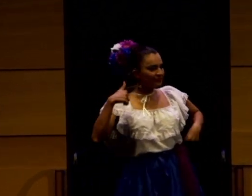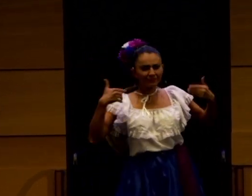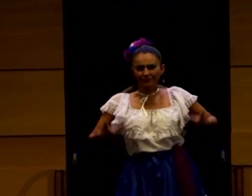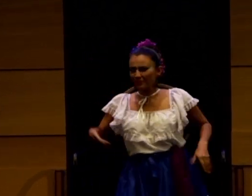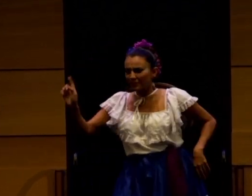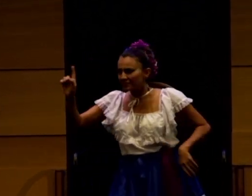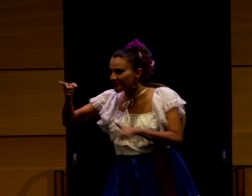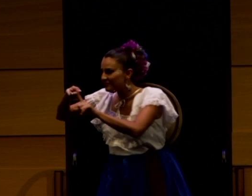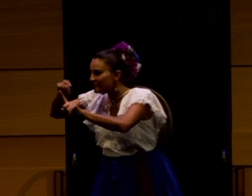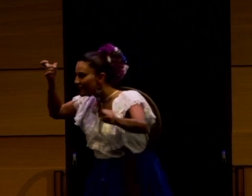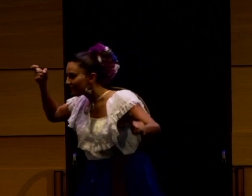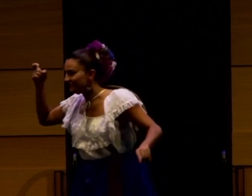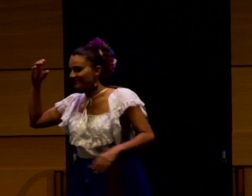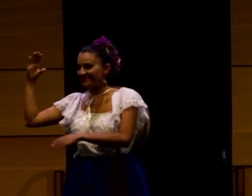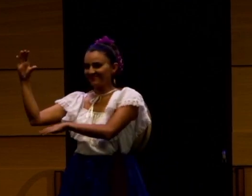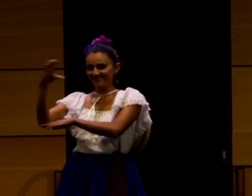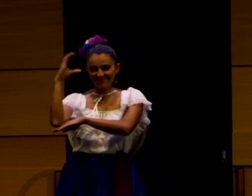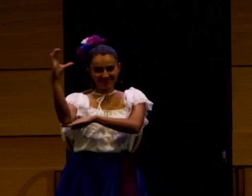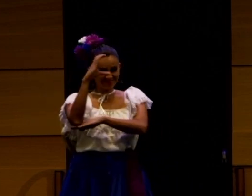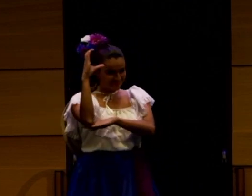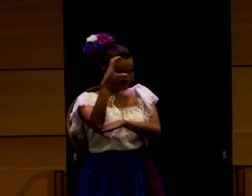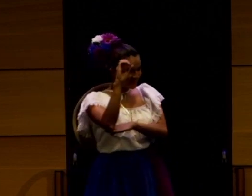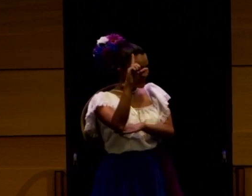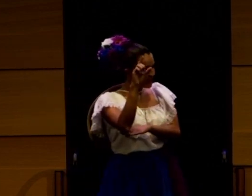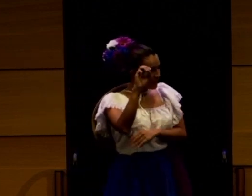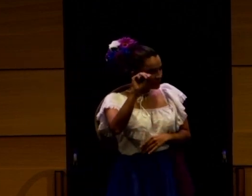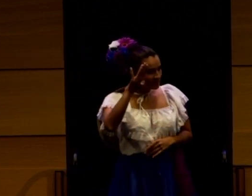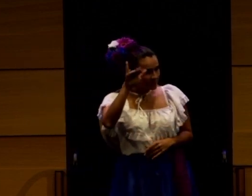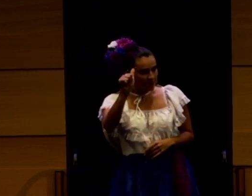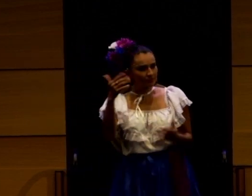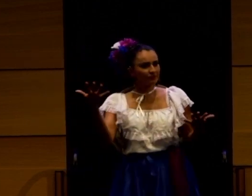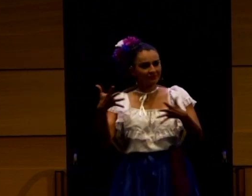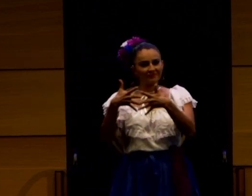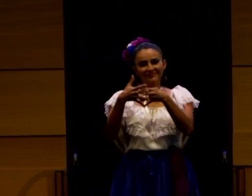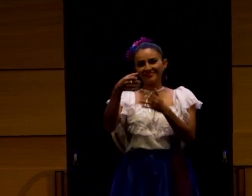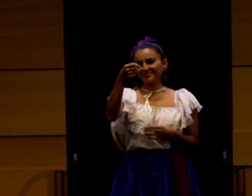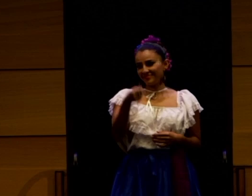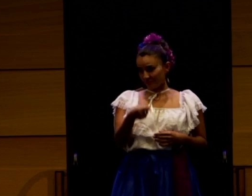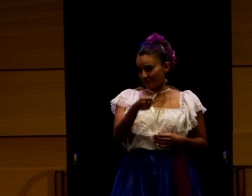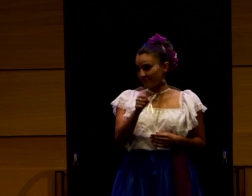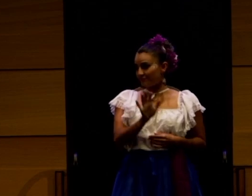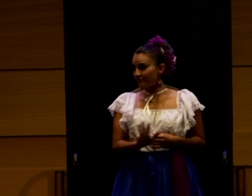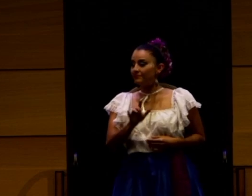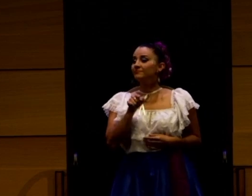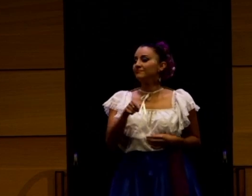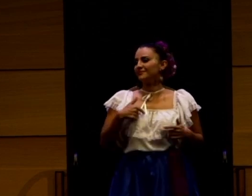I am from Colombia, South America.